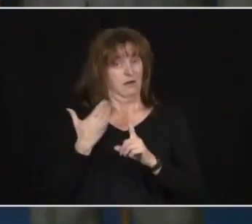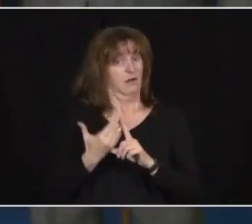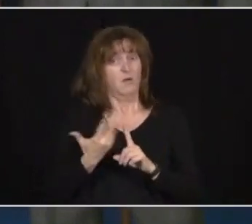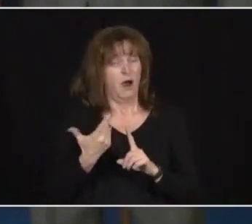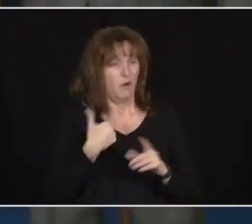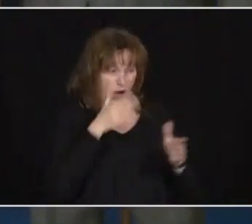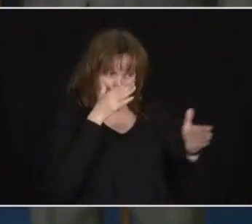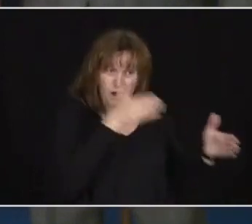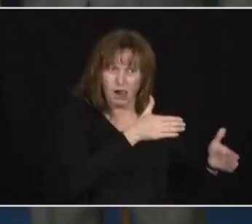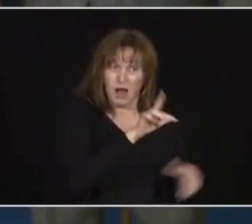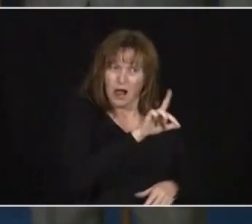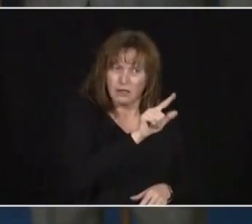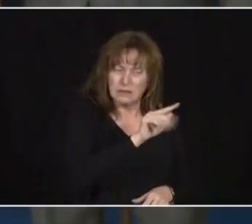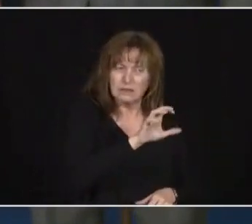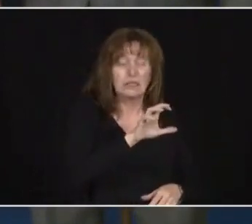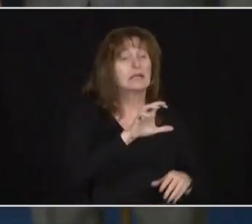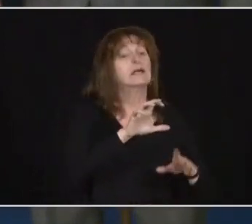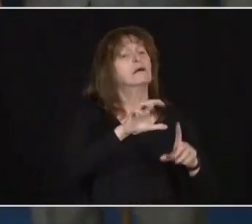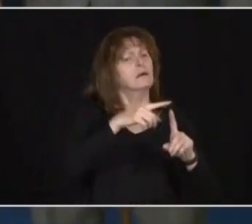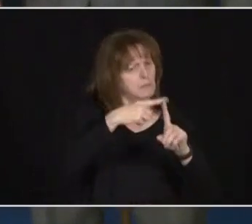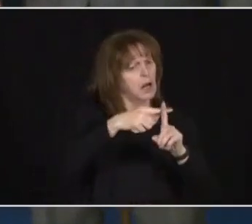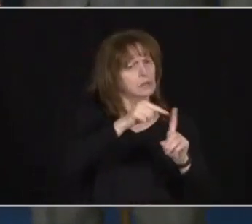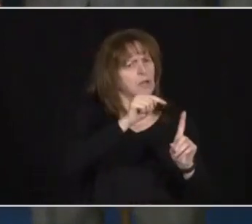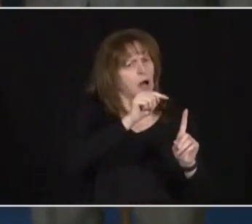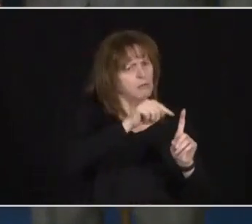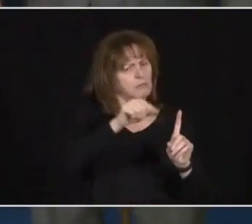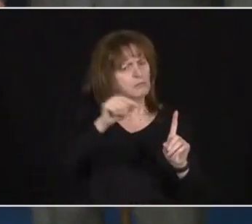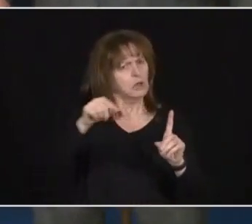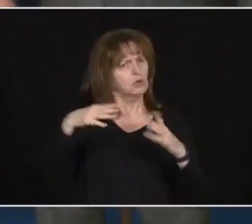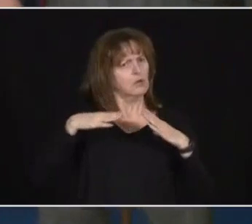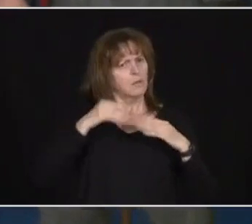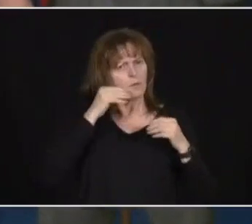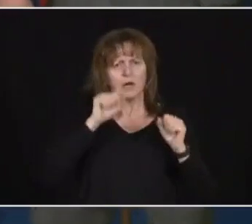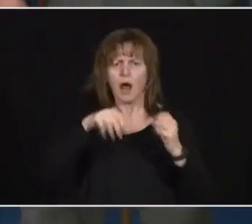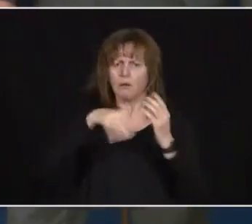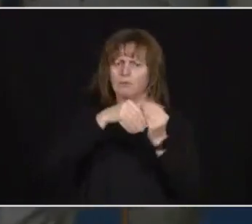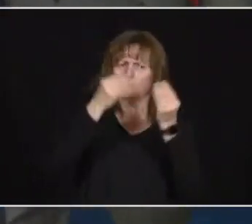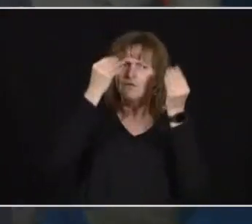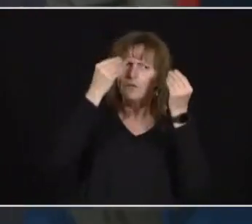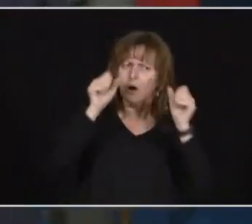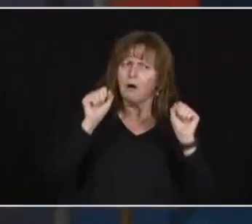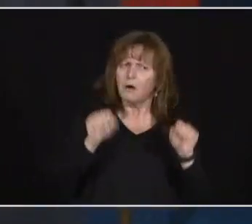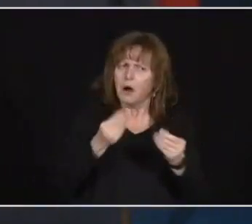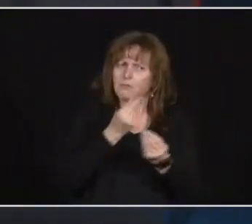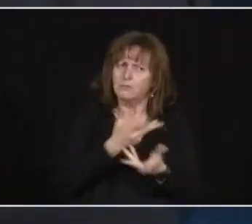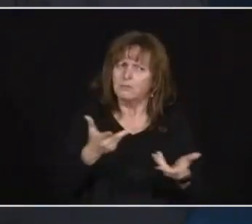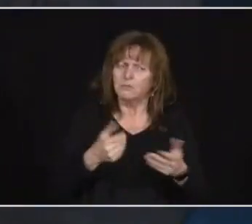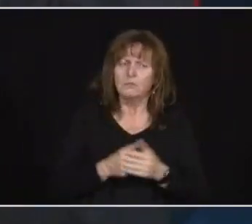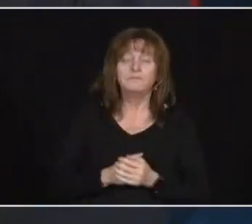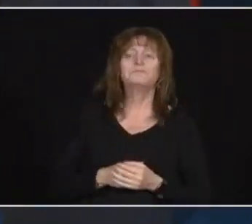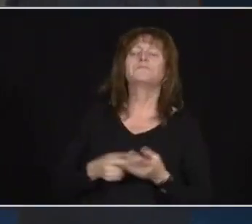well, but the focus right now has been on long-term care homes, also doing work in retirement homes.